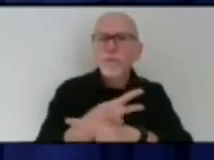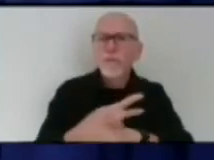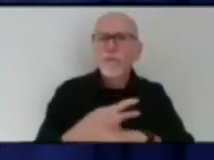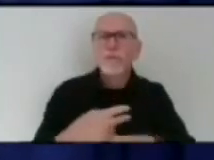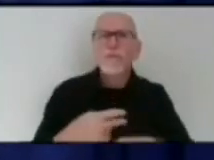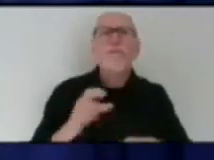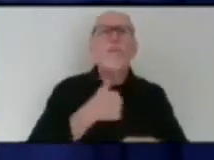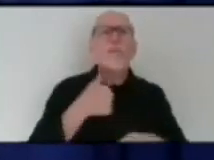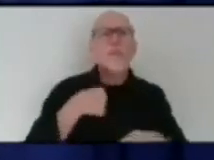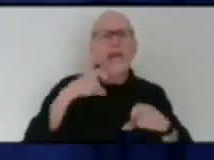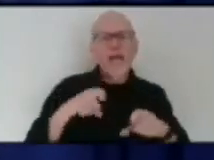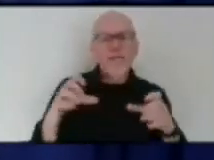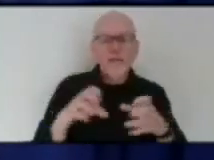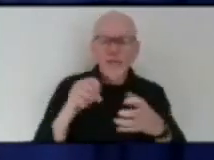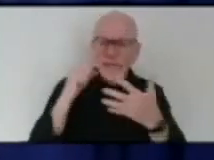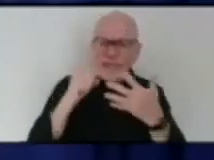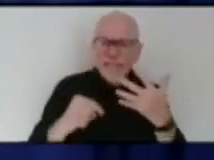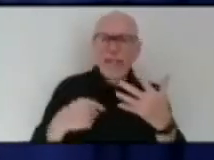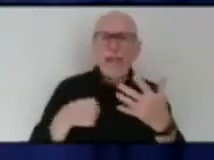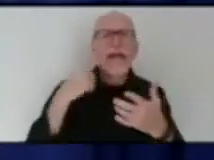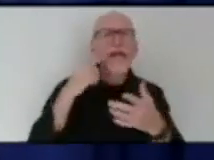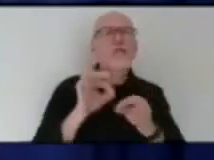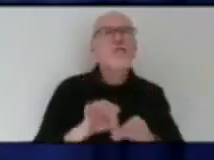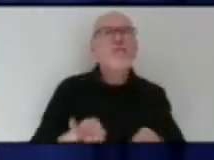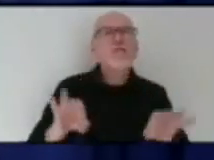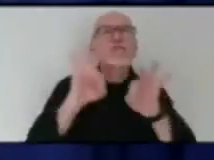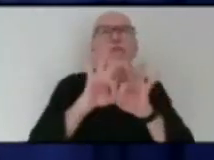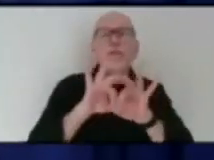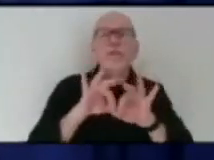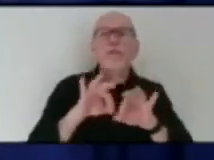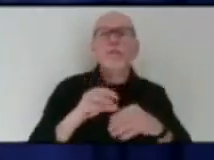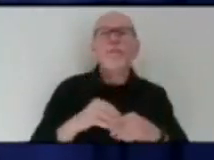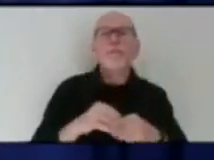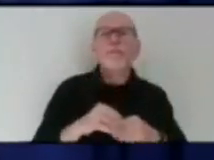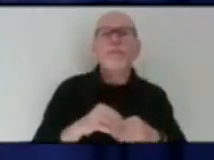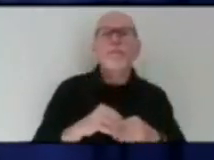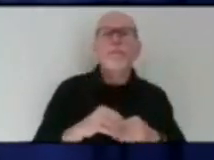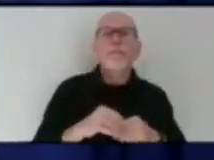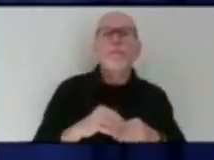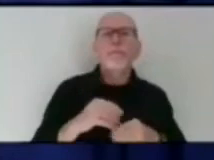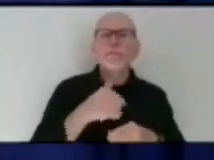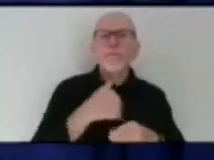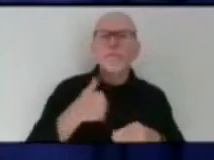And that's why I think it's critically important, Uh, that we the state also